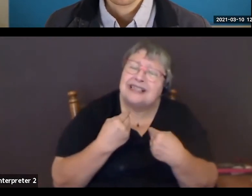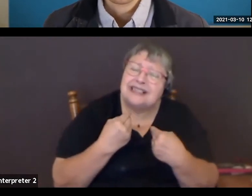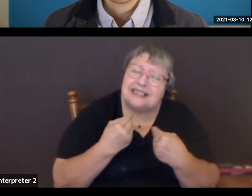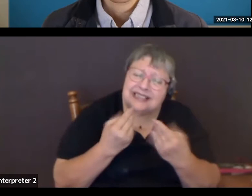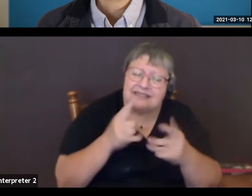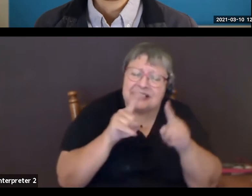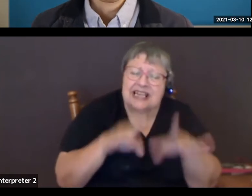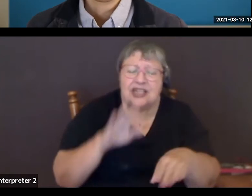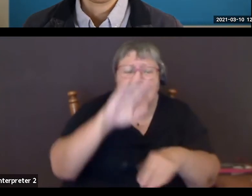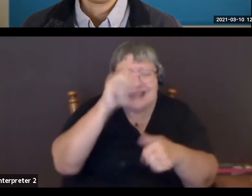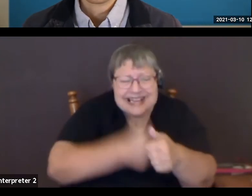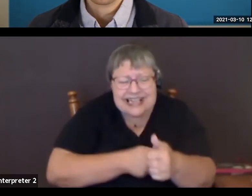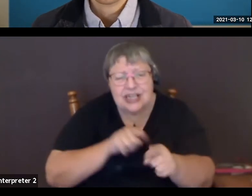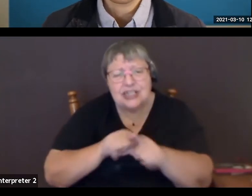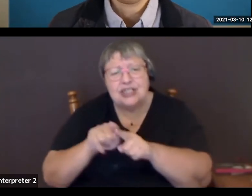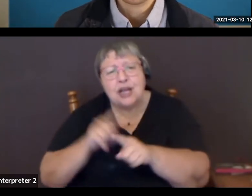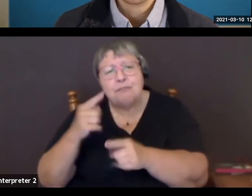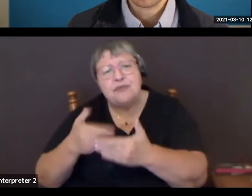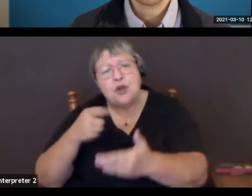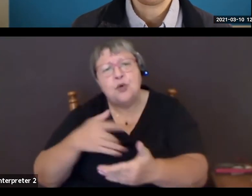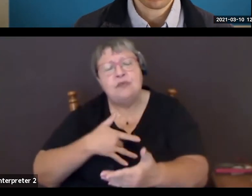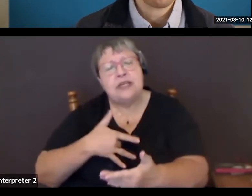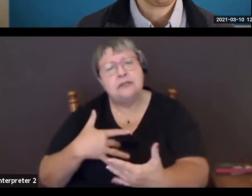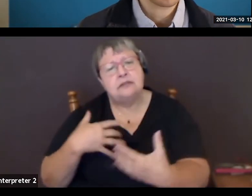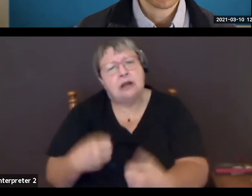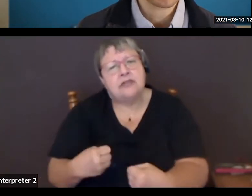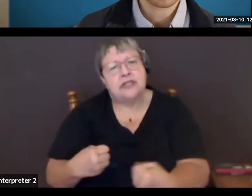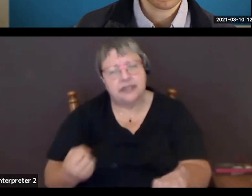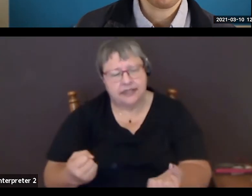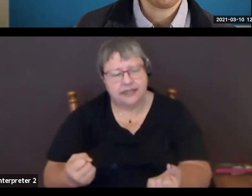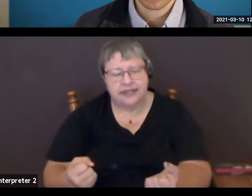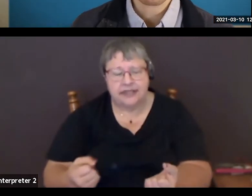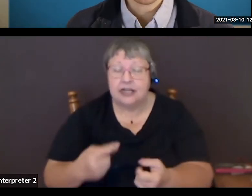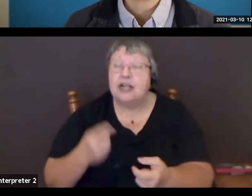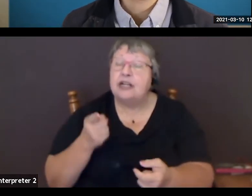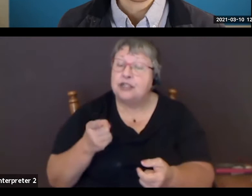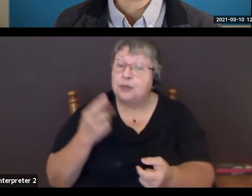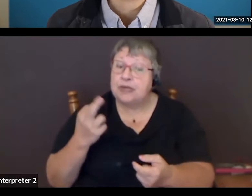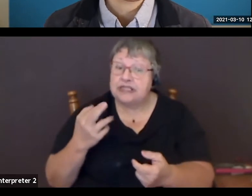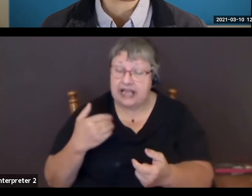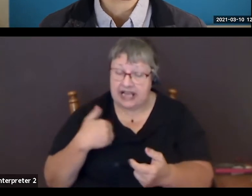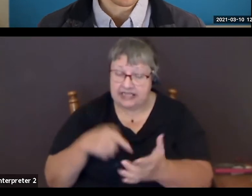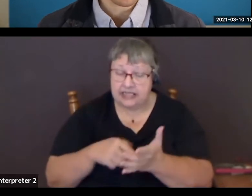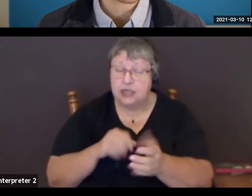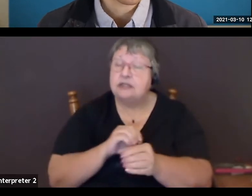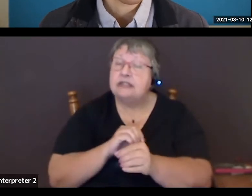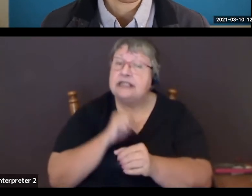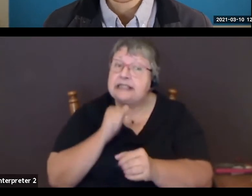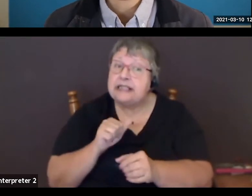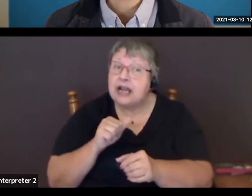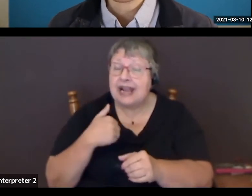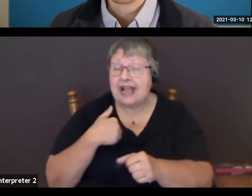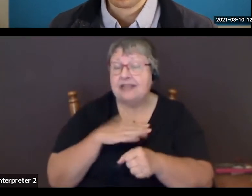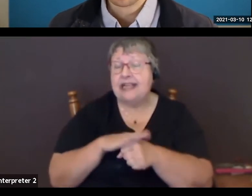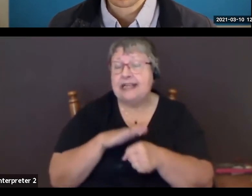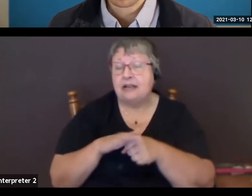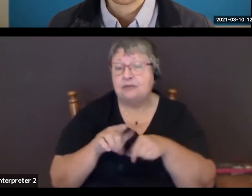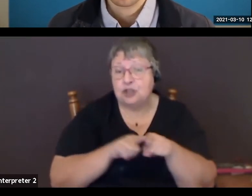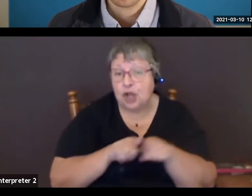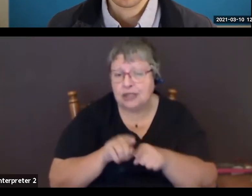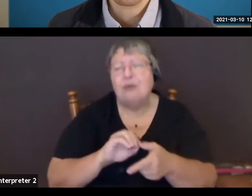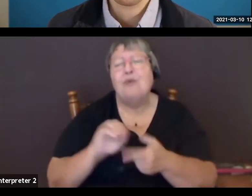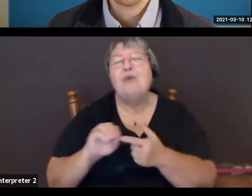Consumer Reports was founded because no one had yet derived precise enough generalizable knowledge about socks or the other products they were testing.